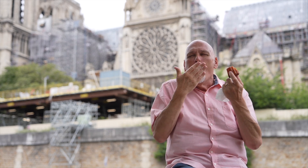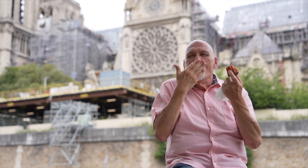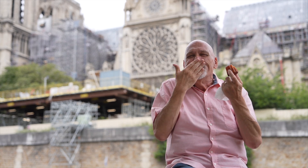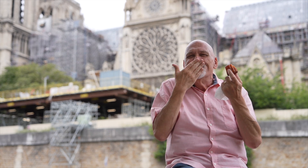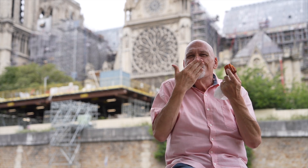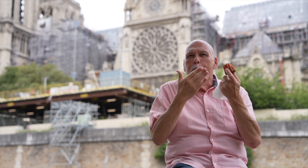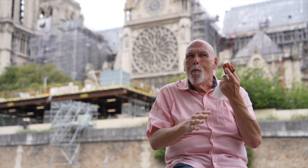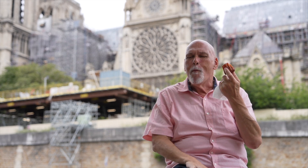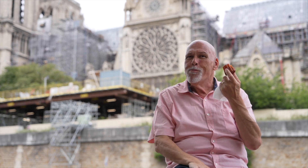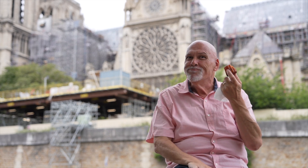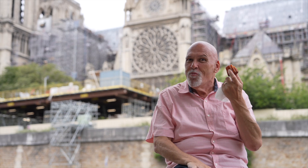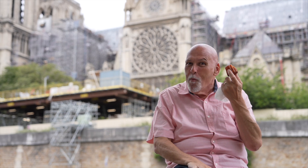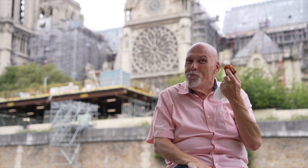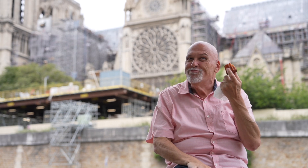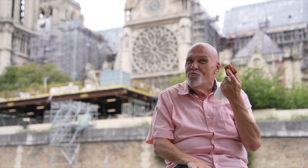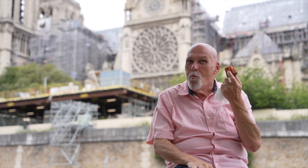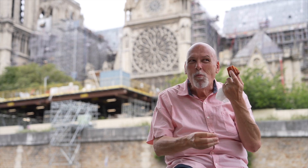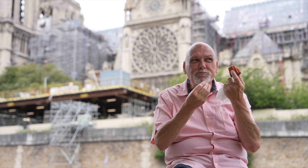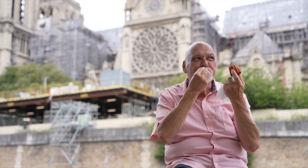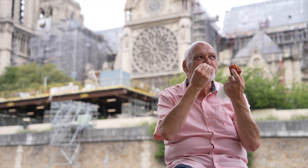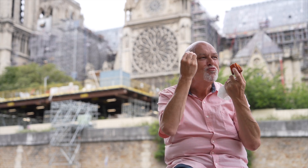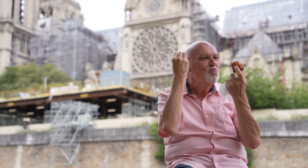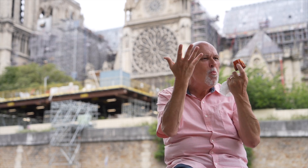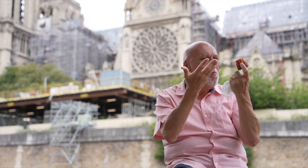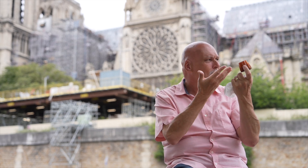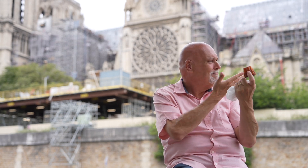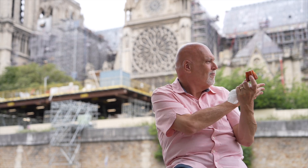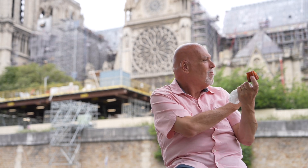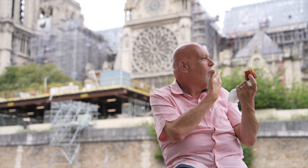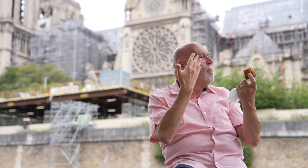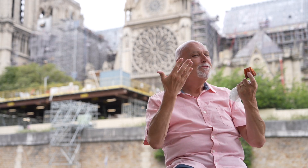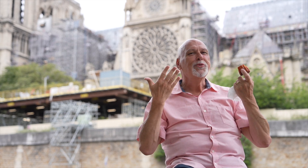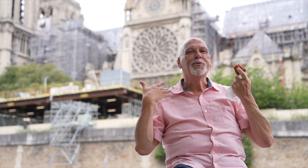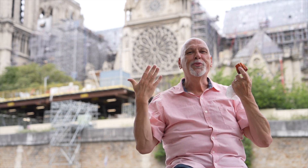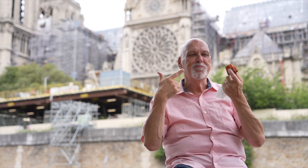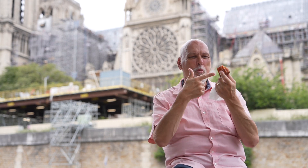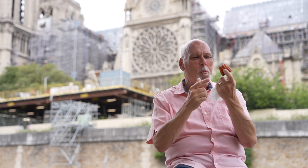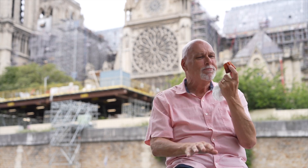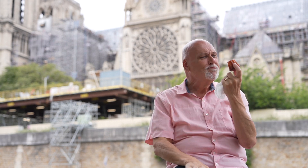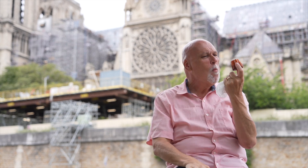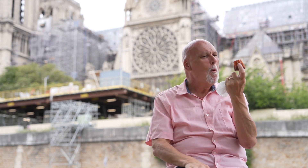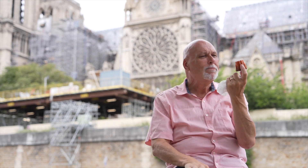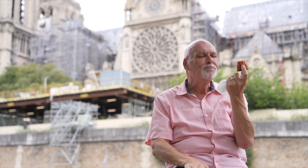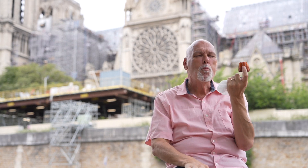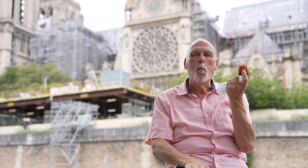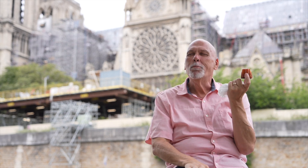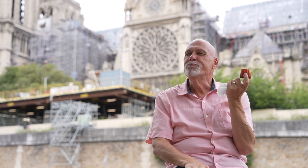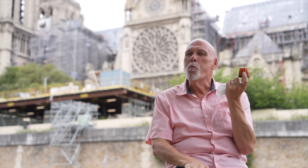with the river behind me, providing a refreshing breeze?